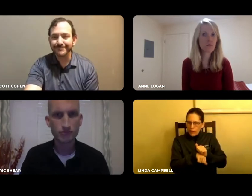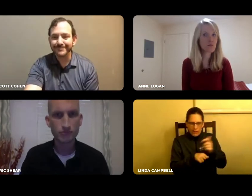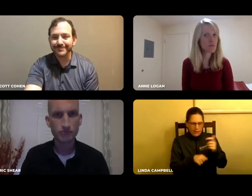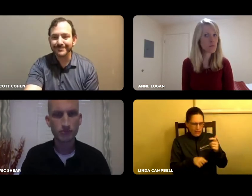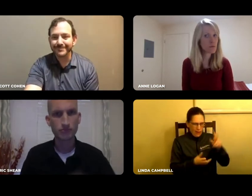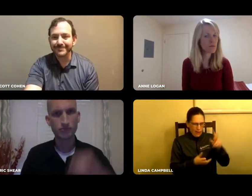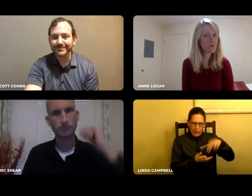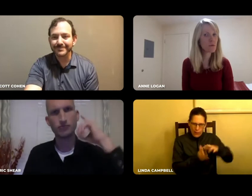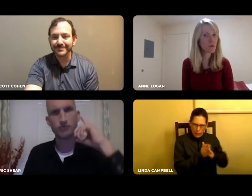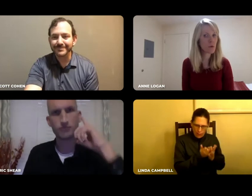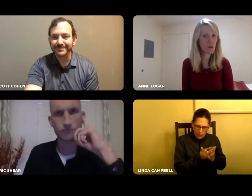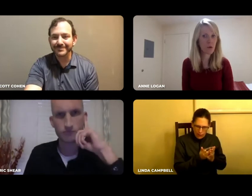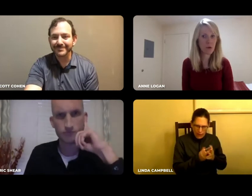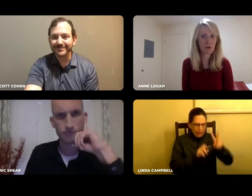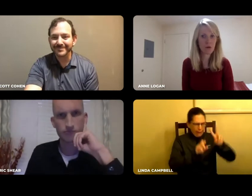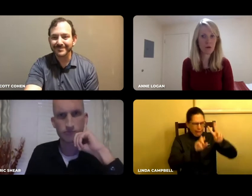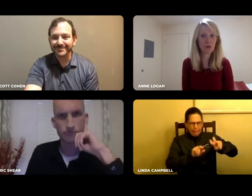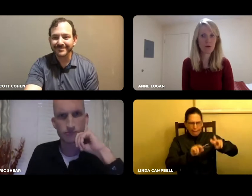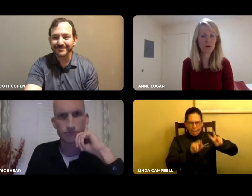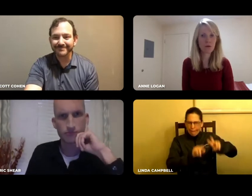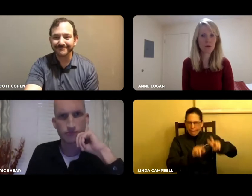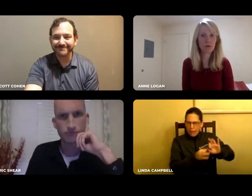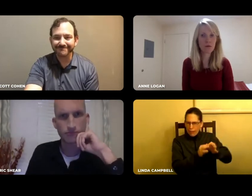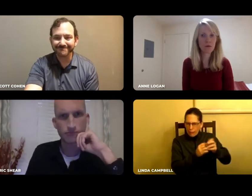read the book, do the coursework AND analyze